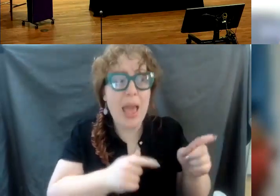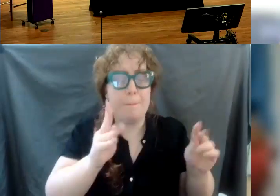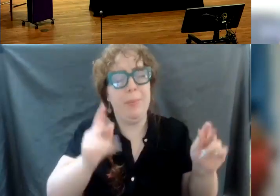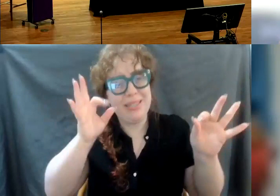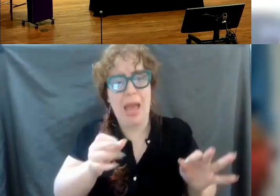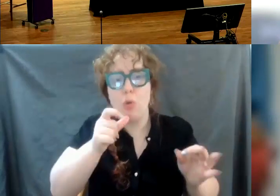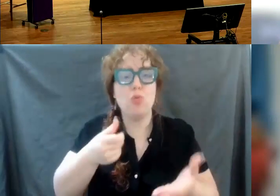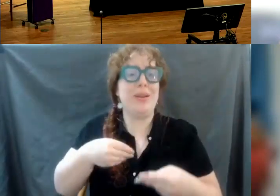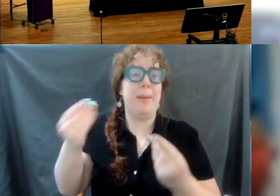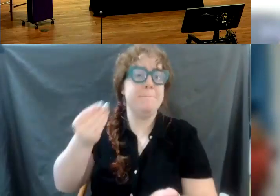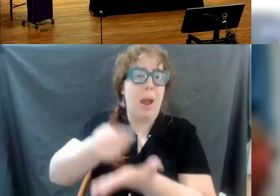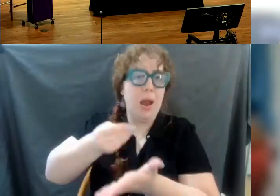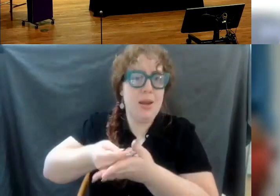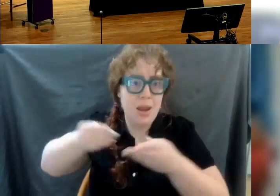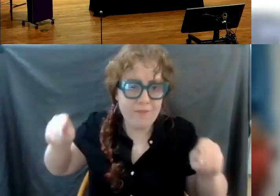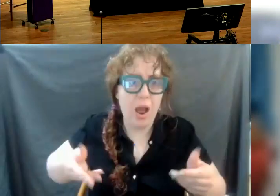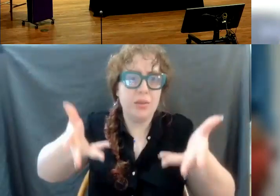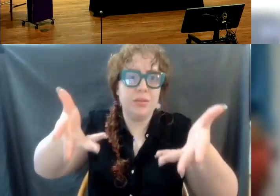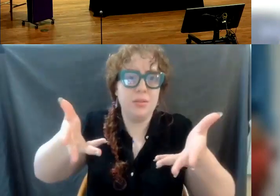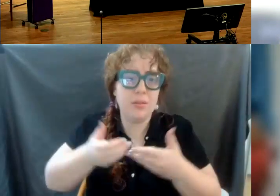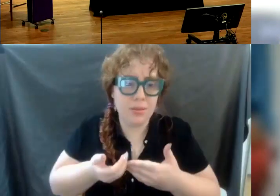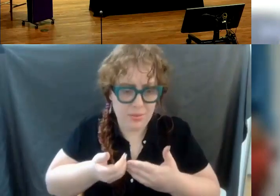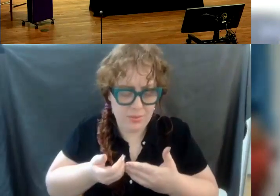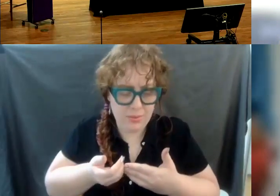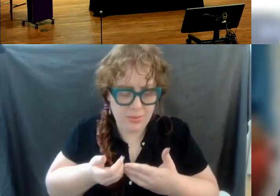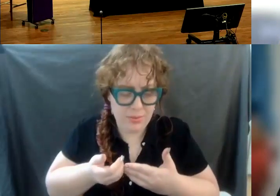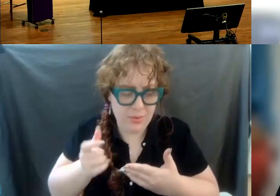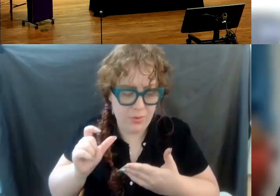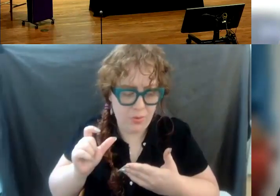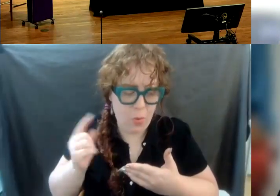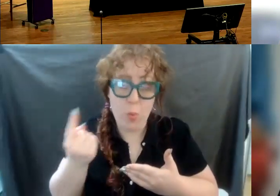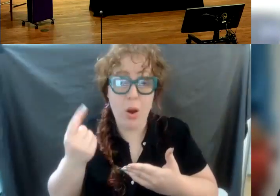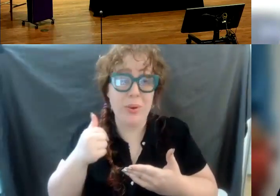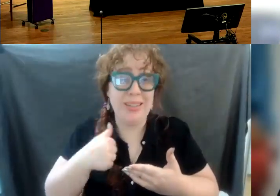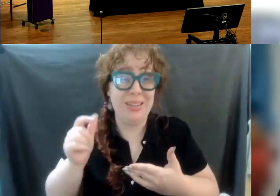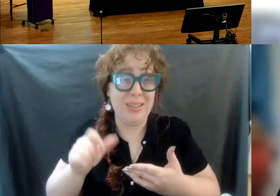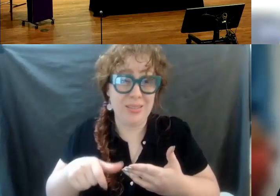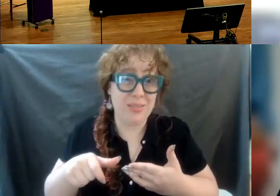We need to be the people at the top of the chain instead of always asking people and explaining to what our problems are,